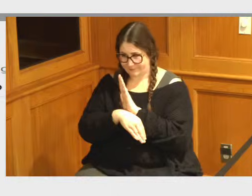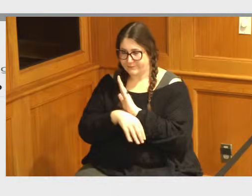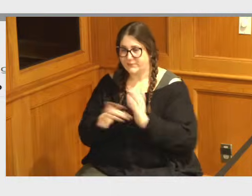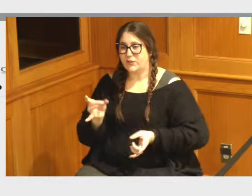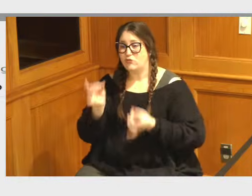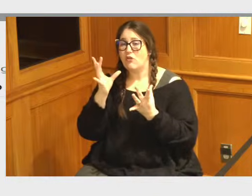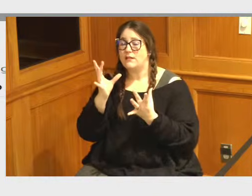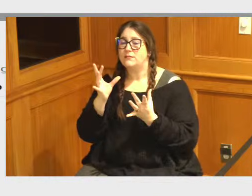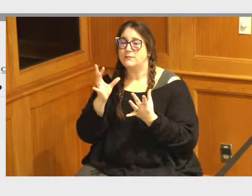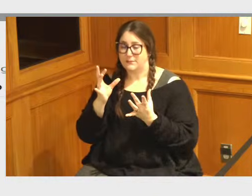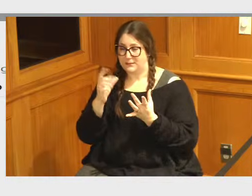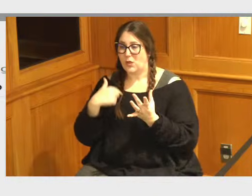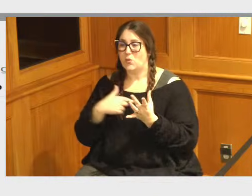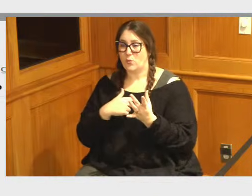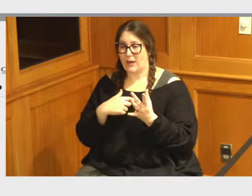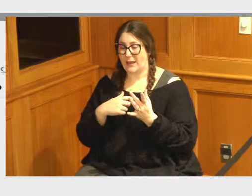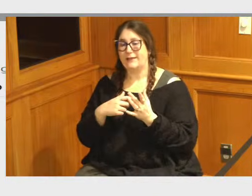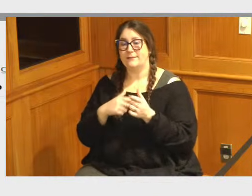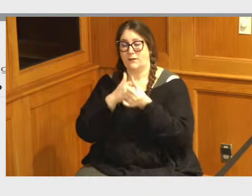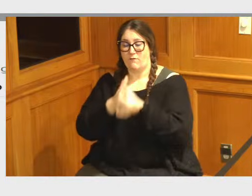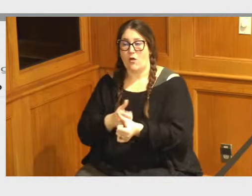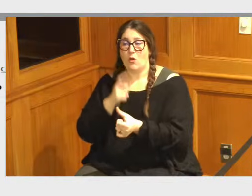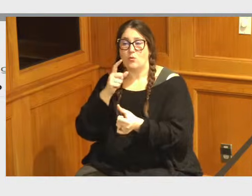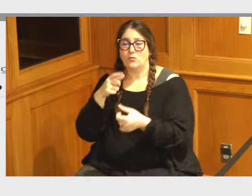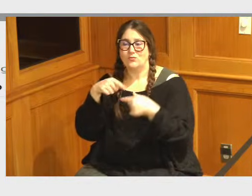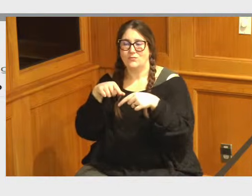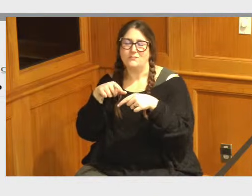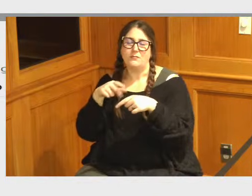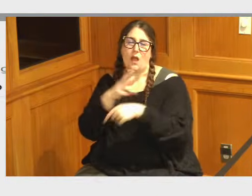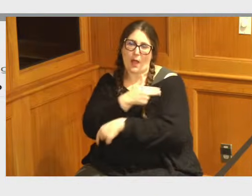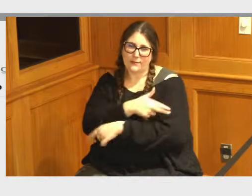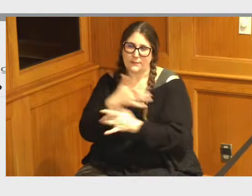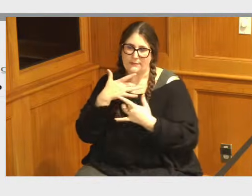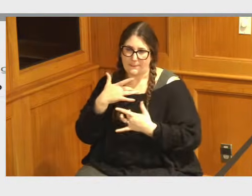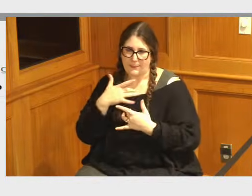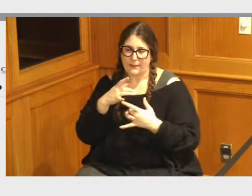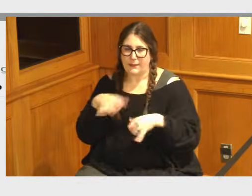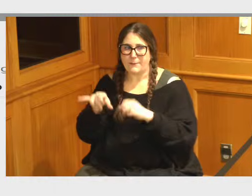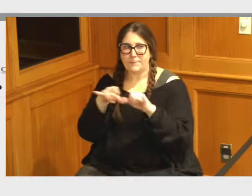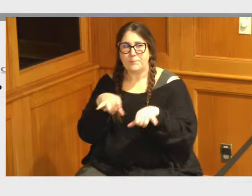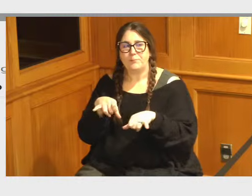metrics for tracking influenza. You may recall when I briefed the Commission during Covid-19